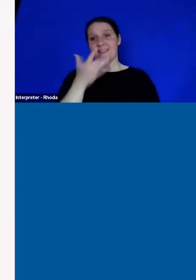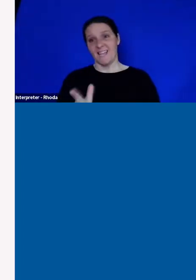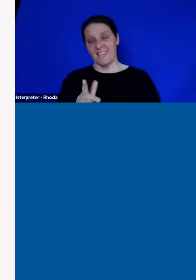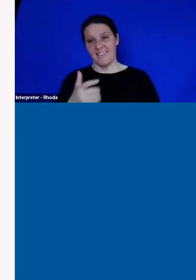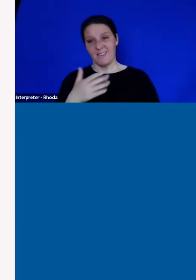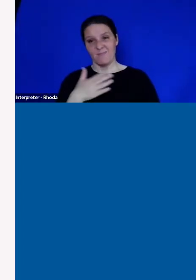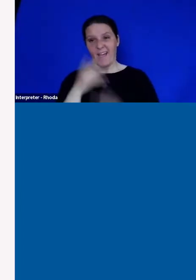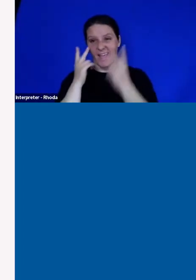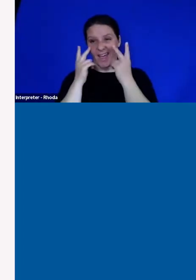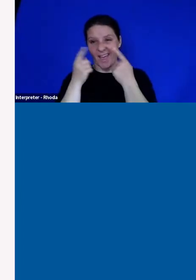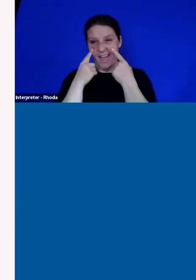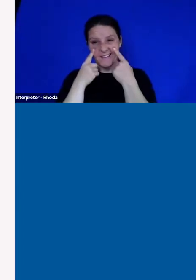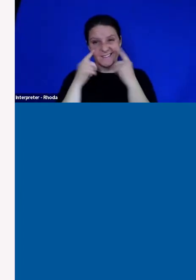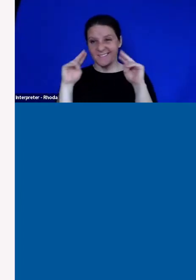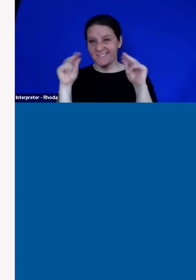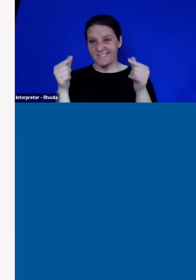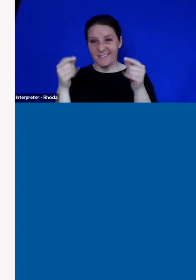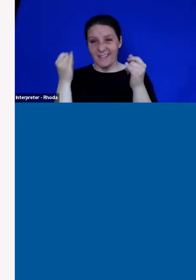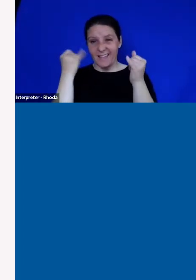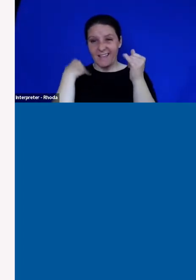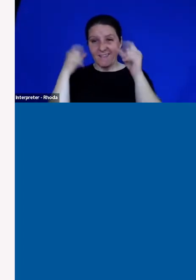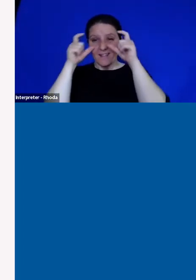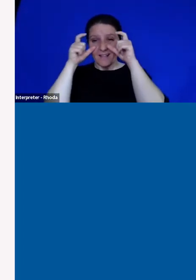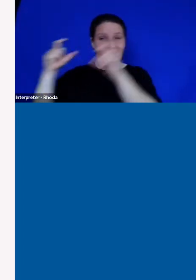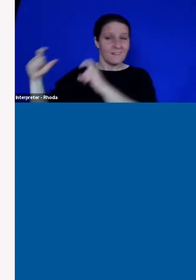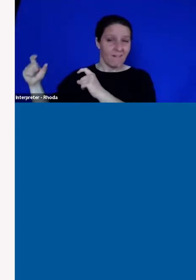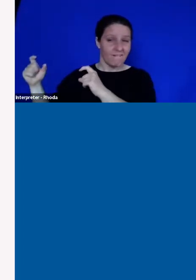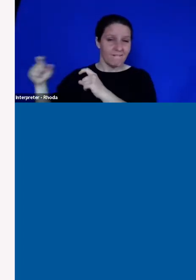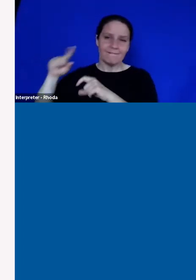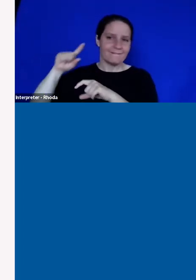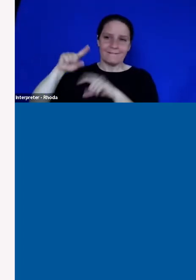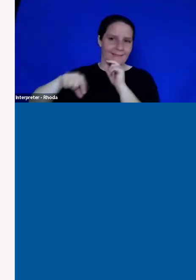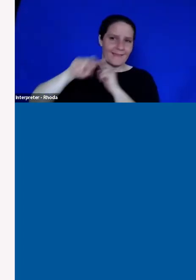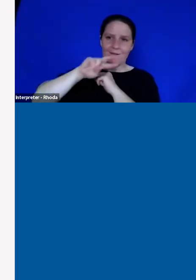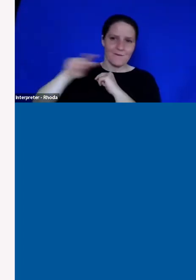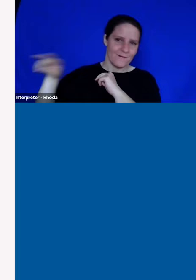and I can't see a thing. Might give you a better idea of how much kerning to use as well